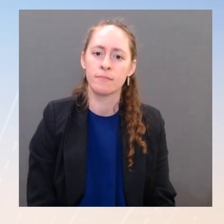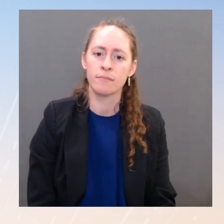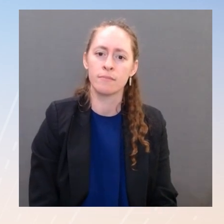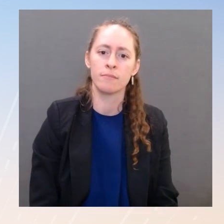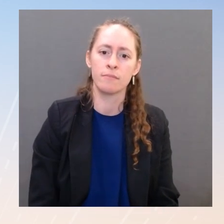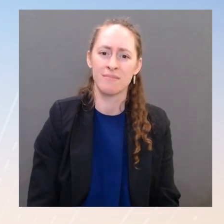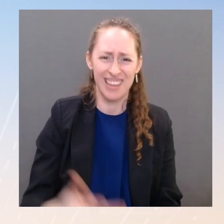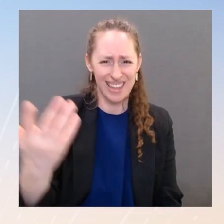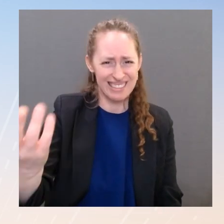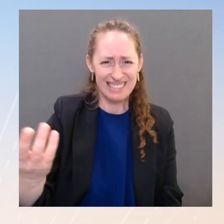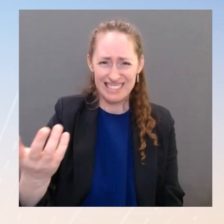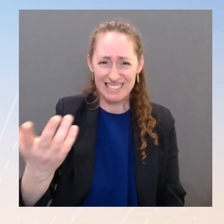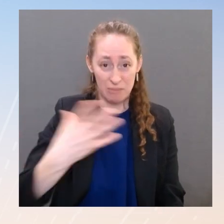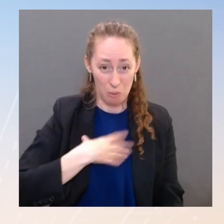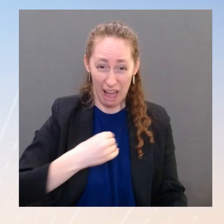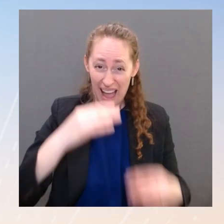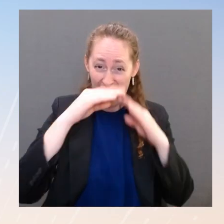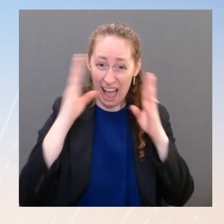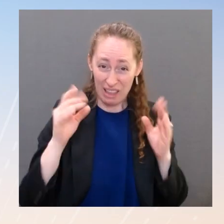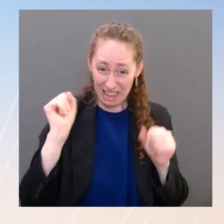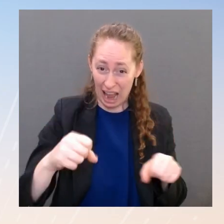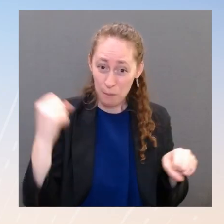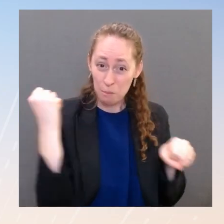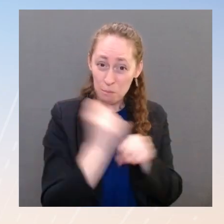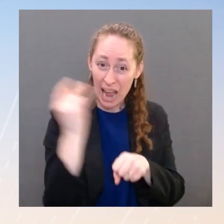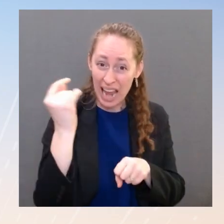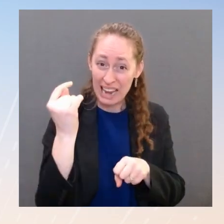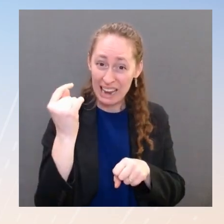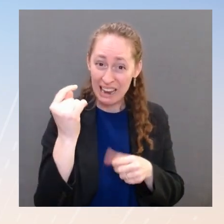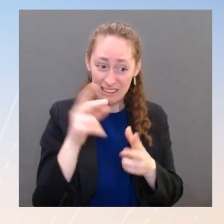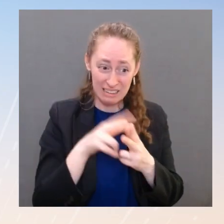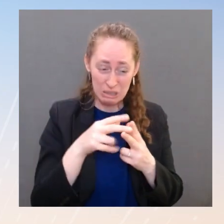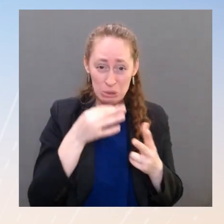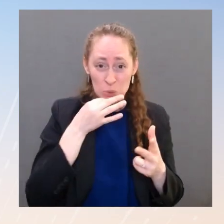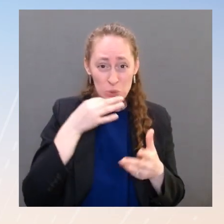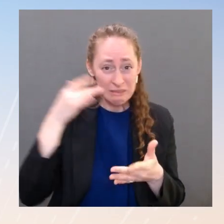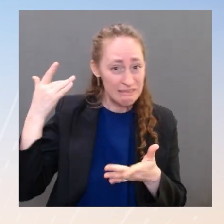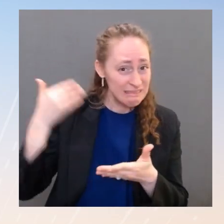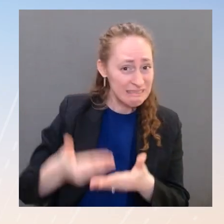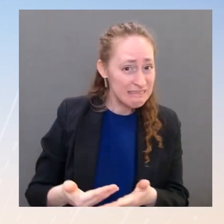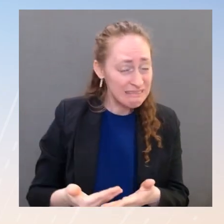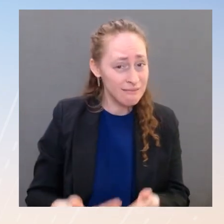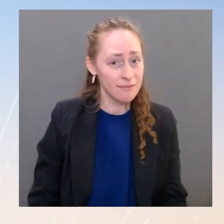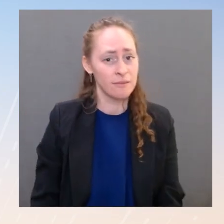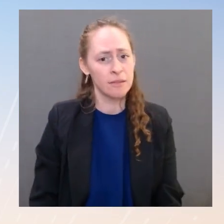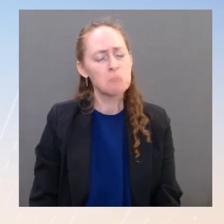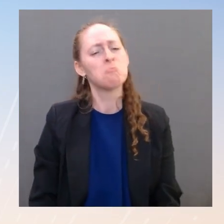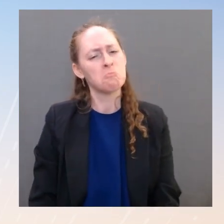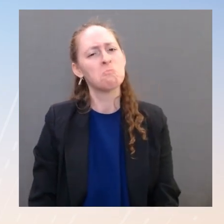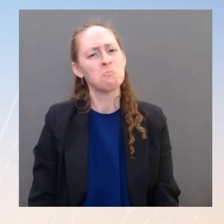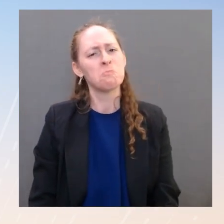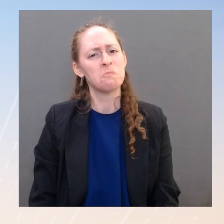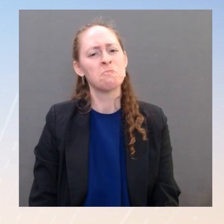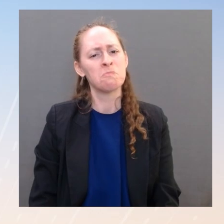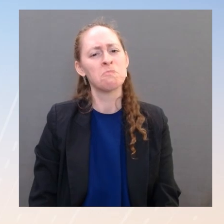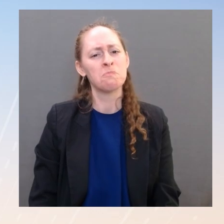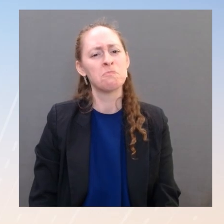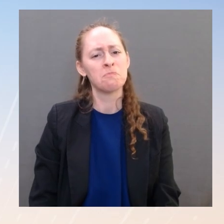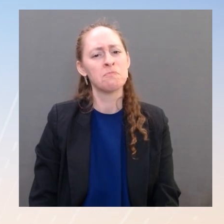Ms. Psaki: I'm not here to set a timeline. But I have repeated many times, and the President has conveyed, the urgency of moving all of these pieces of legislation forward.